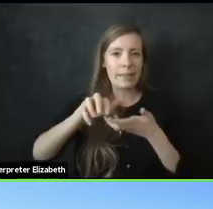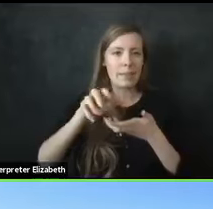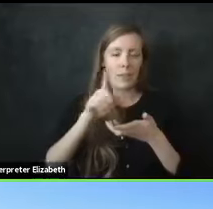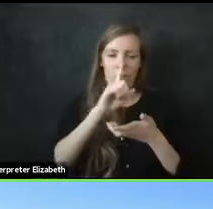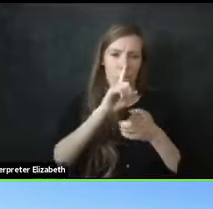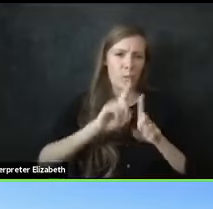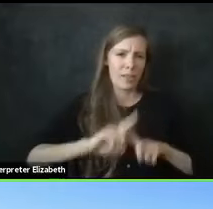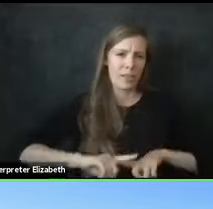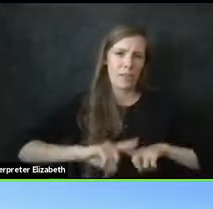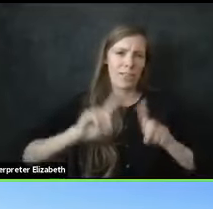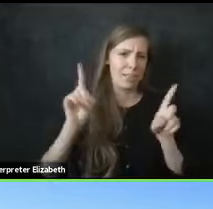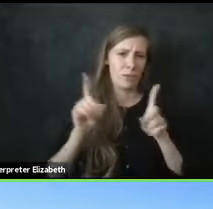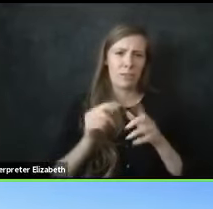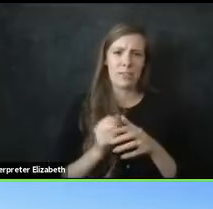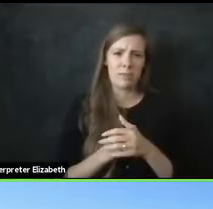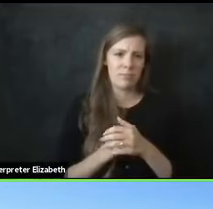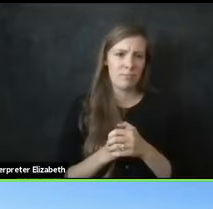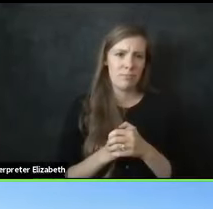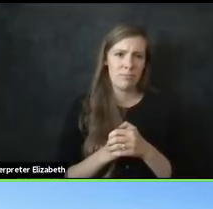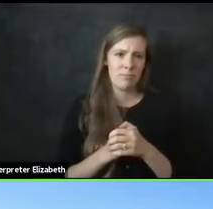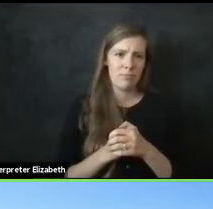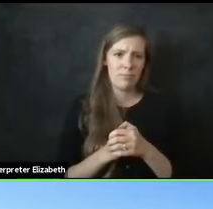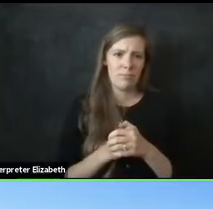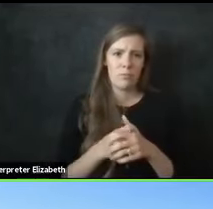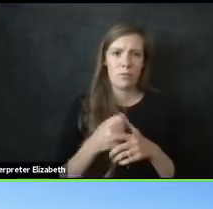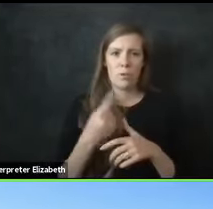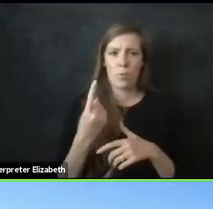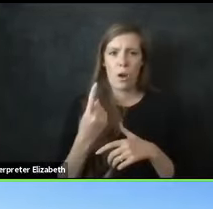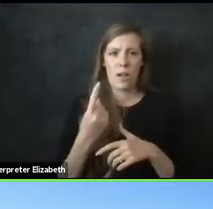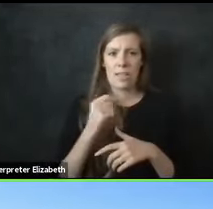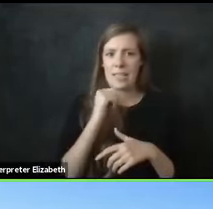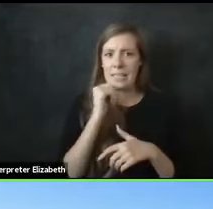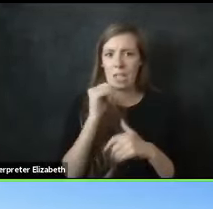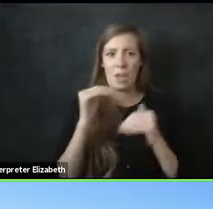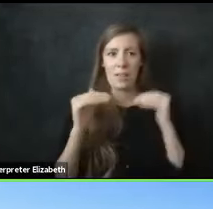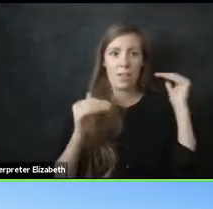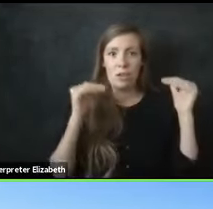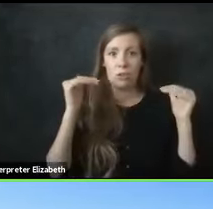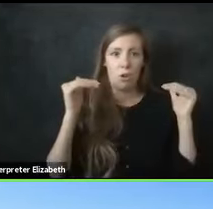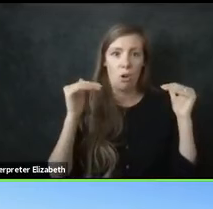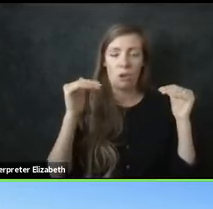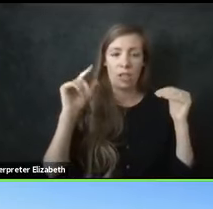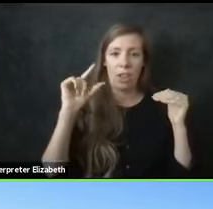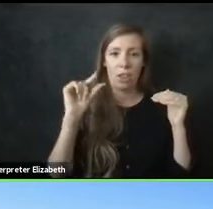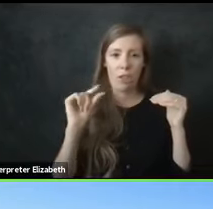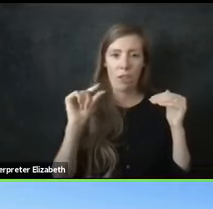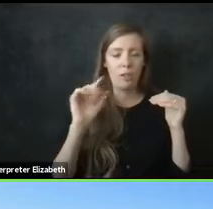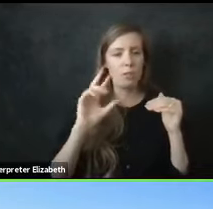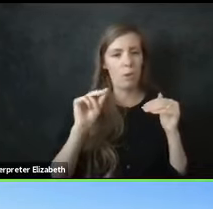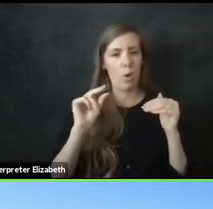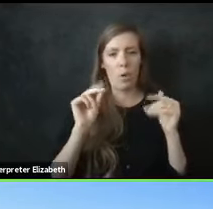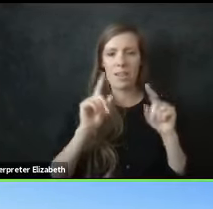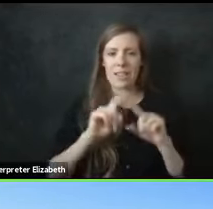So one is not going to be using the adult version and just modifying it to give two children. It's a completely different vaccine, and